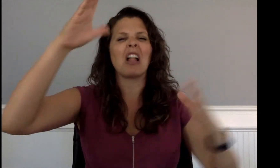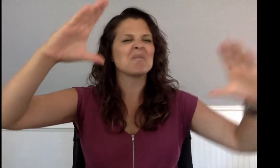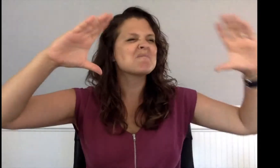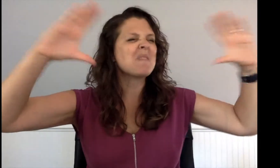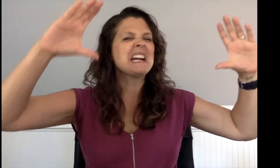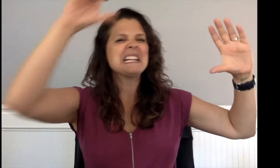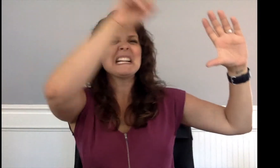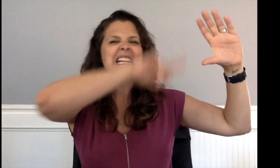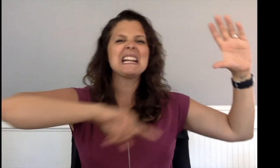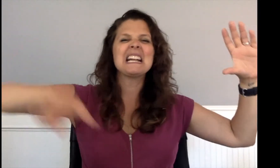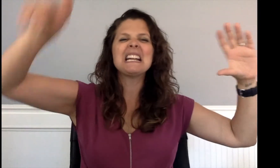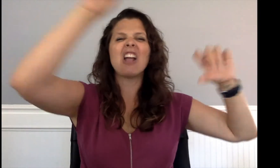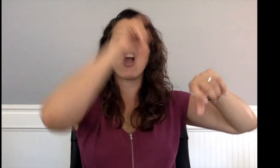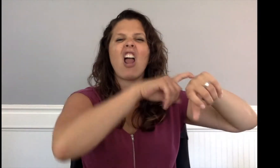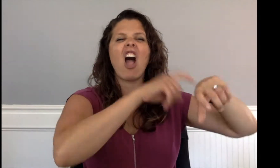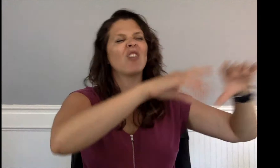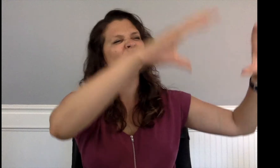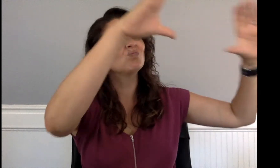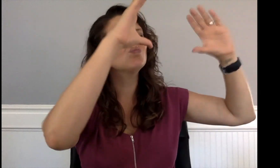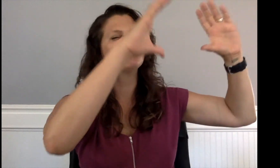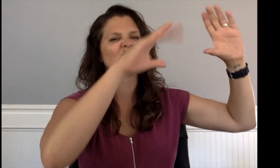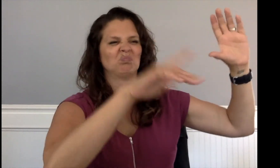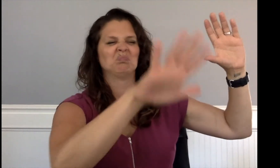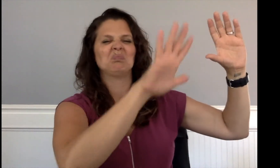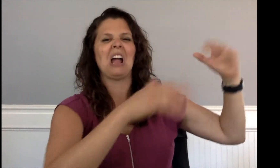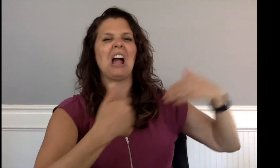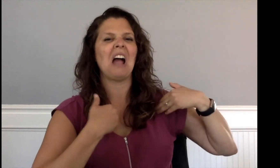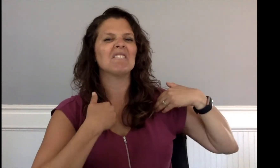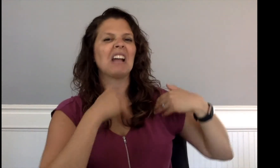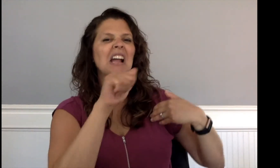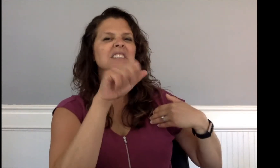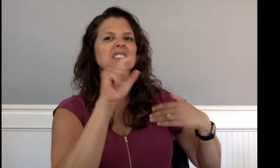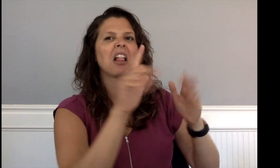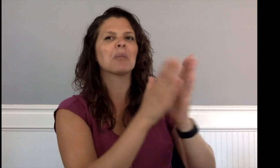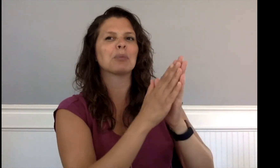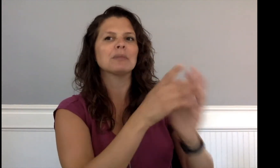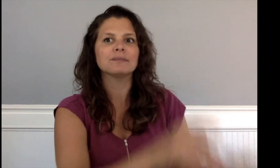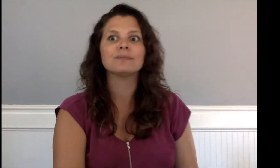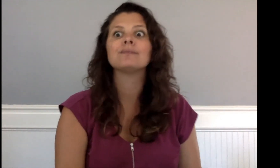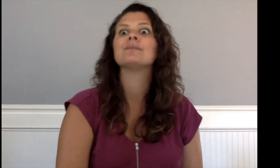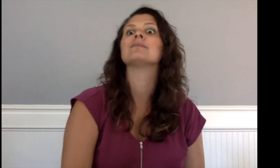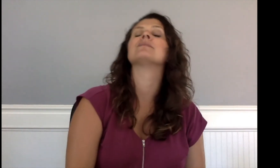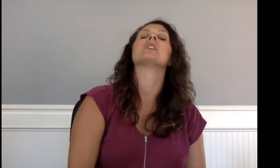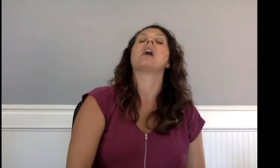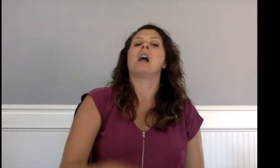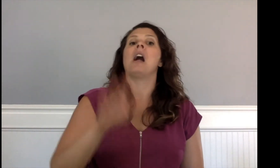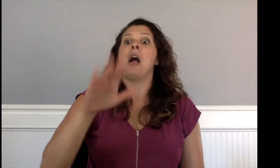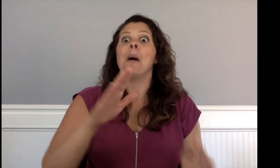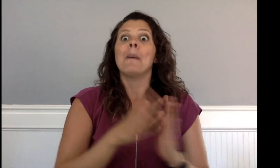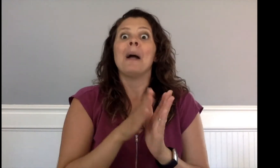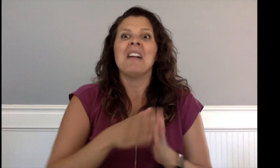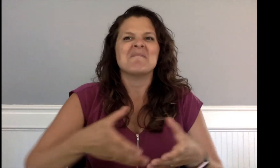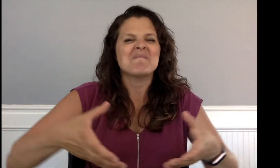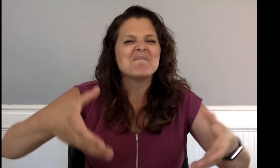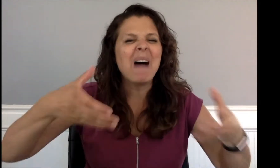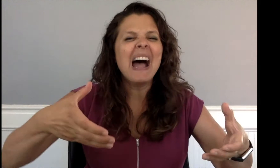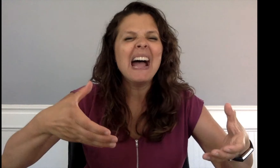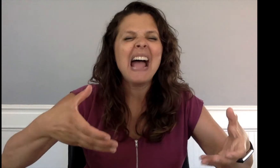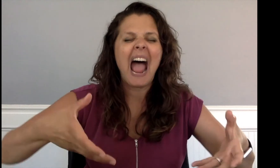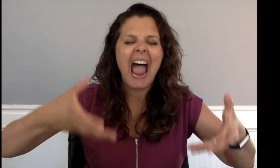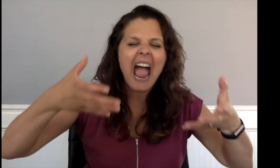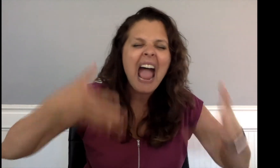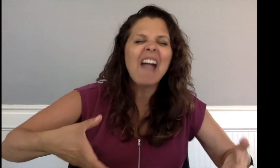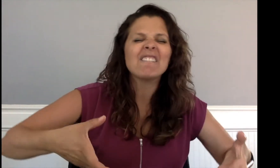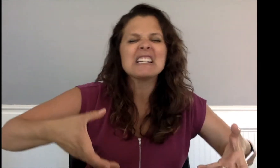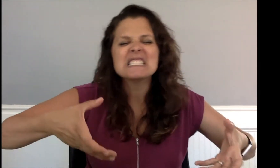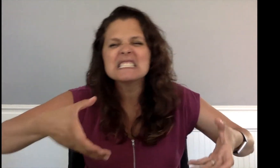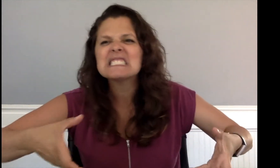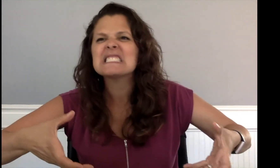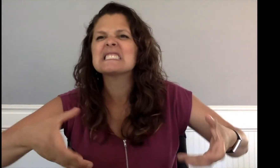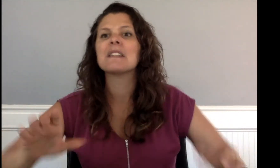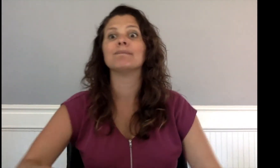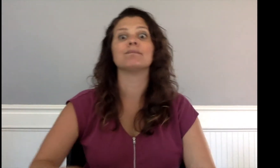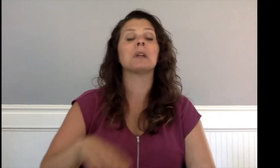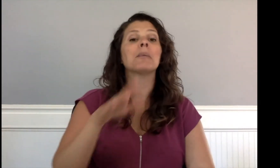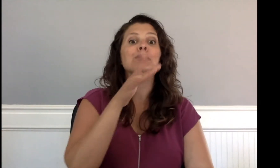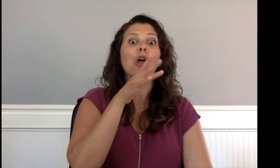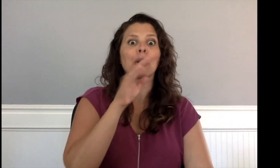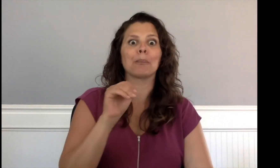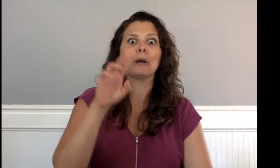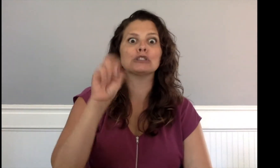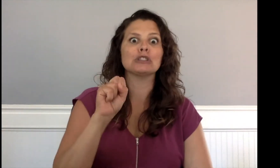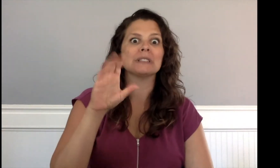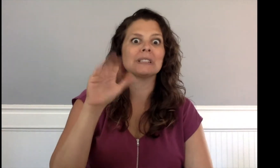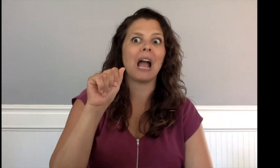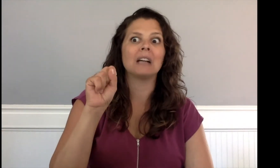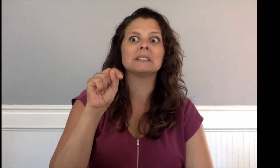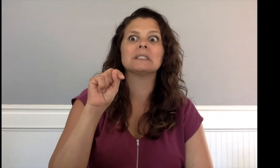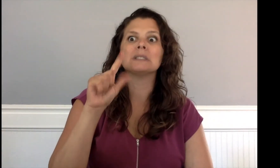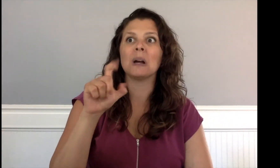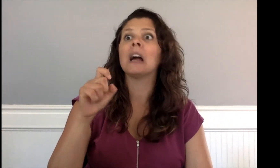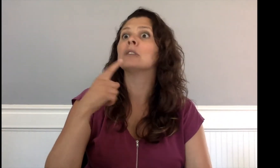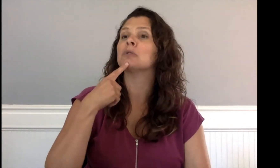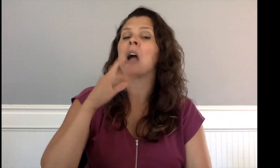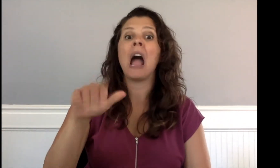grandfather clock." It was a fat, heavy book. Mrs. Castle had said there